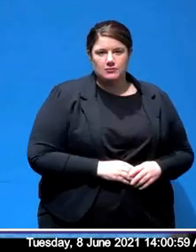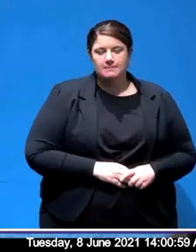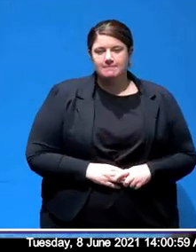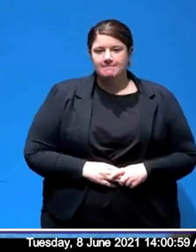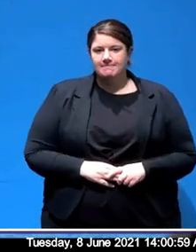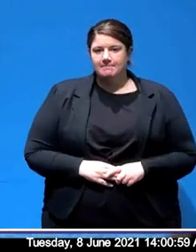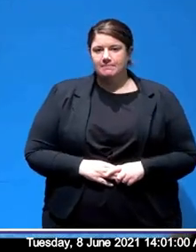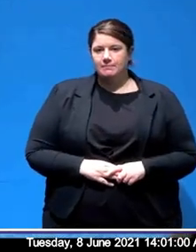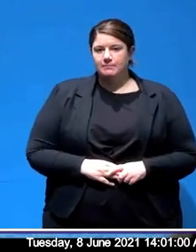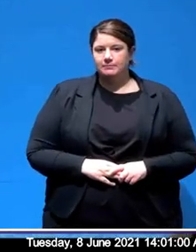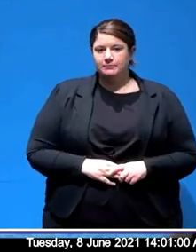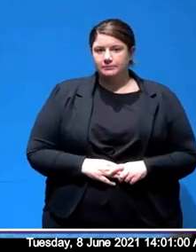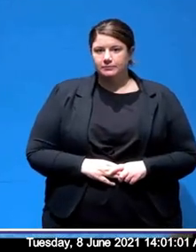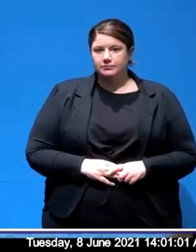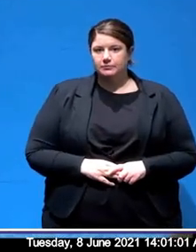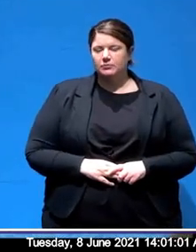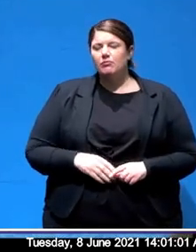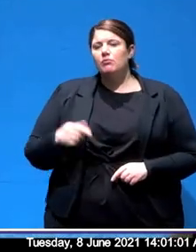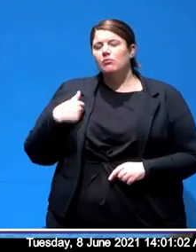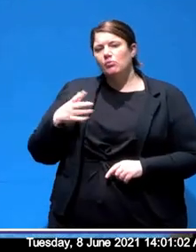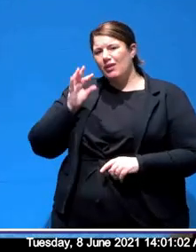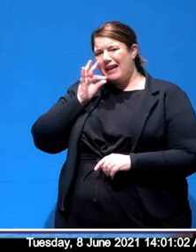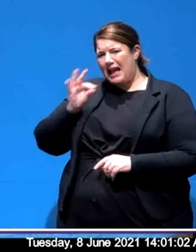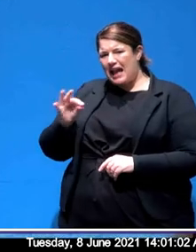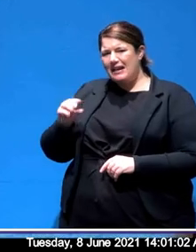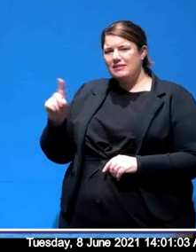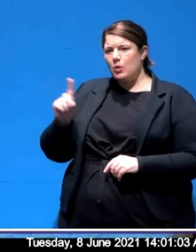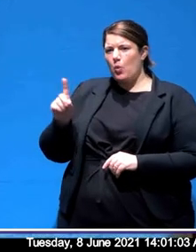I don't want specifics but what sorts of issues did you observe?